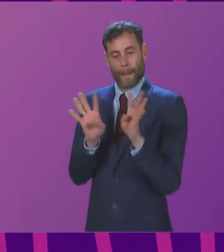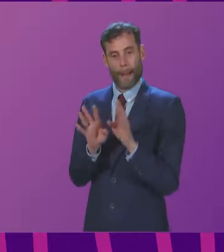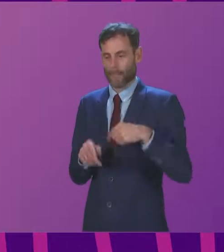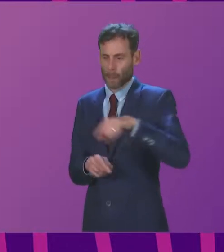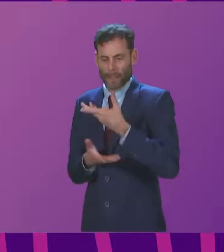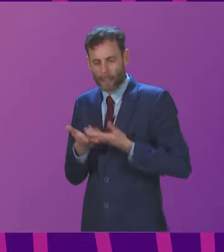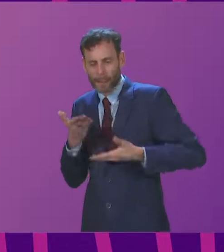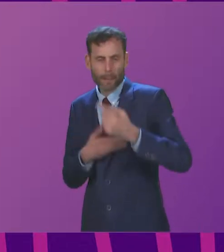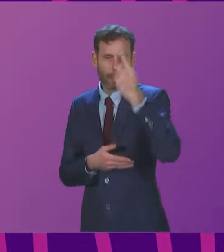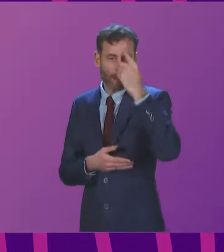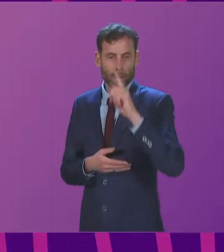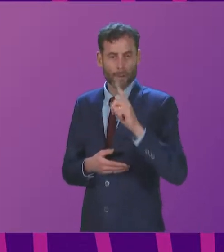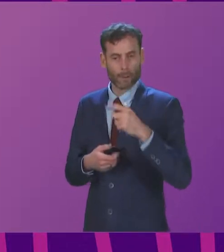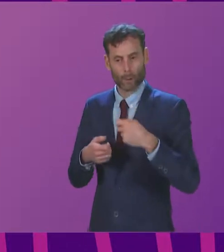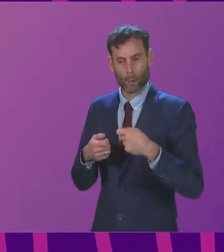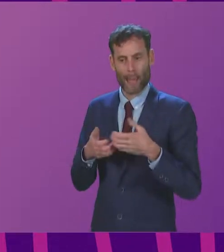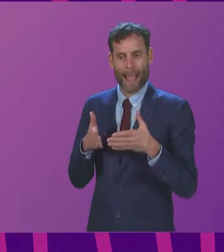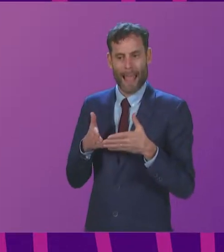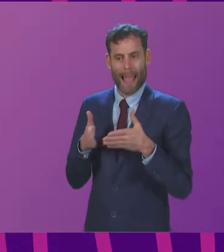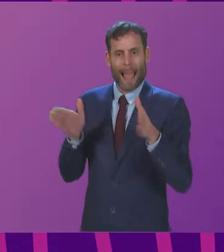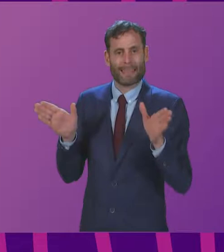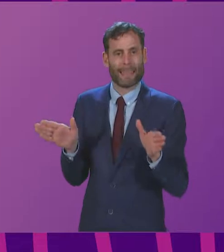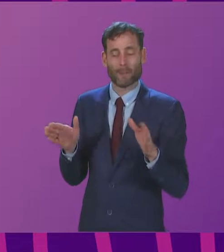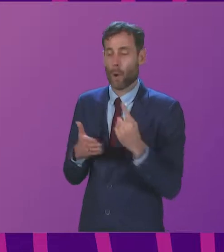the scheme to a much wider range of premises, including indoor theatres,